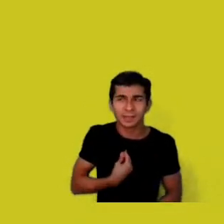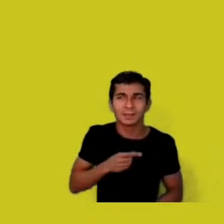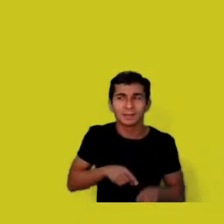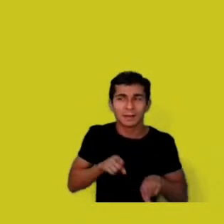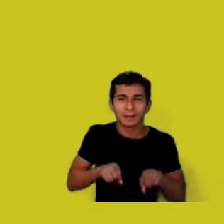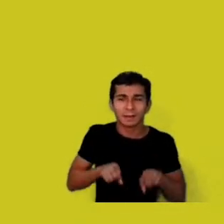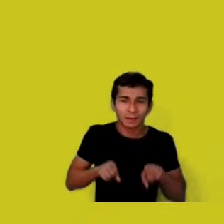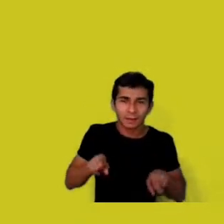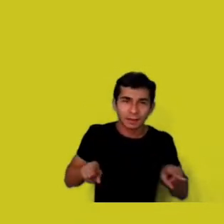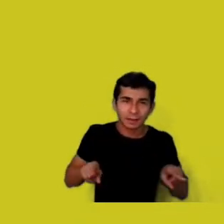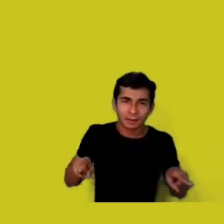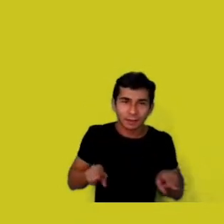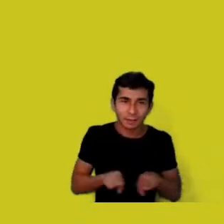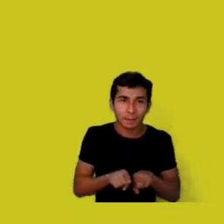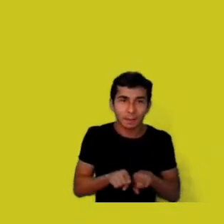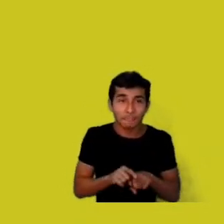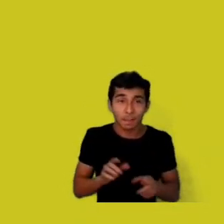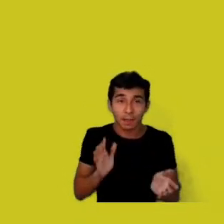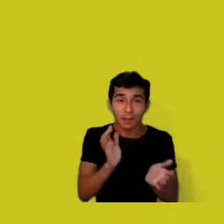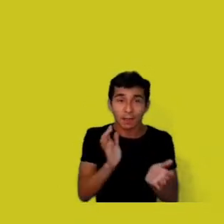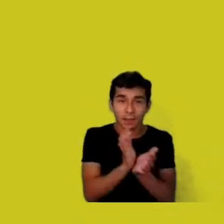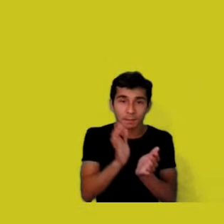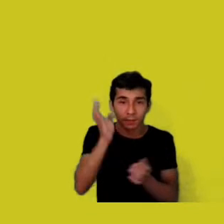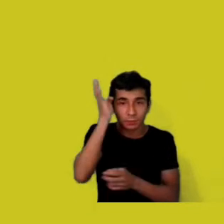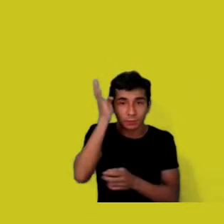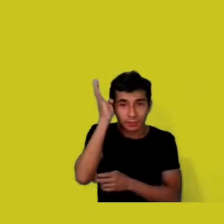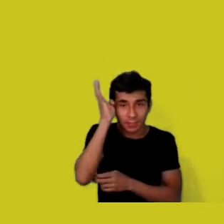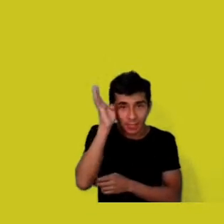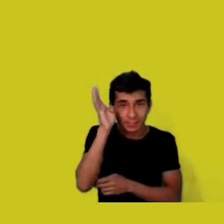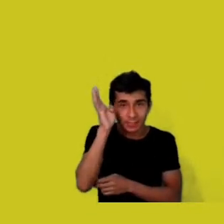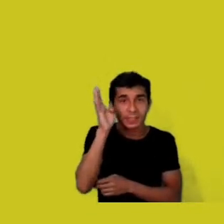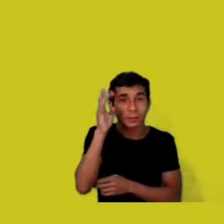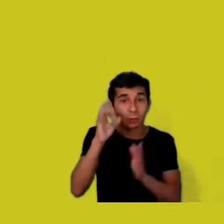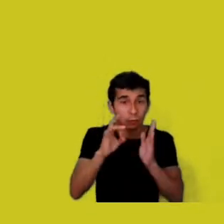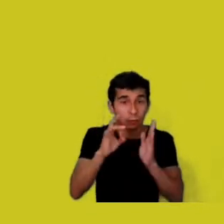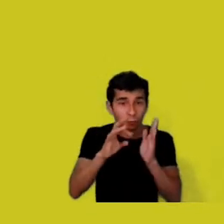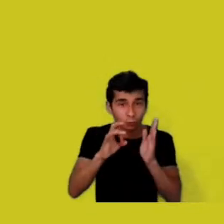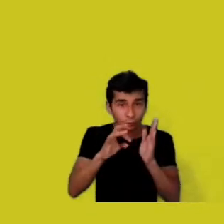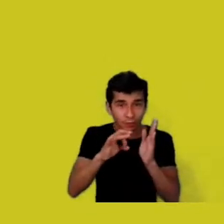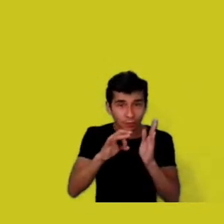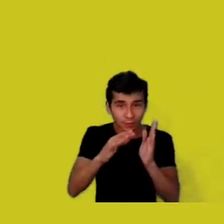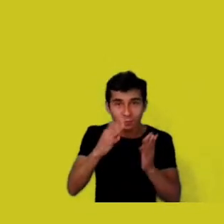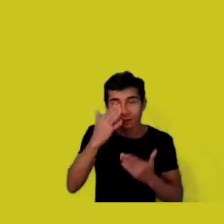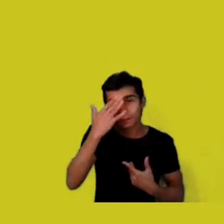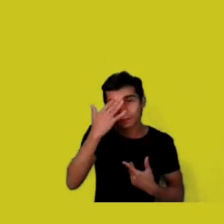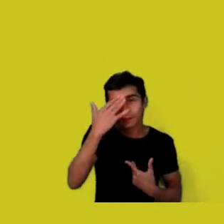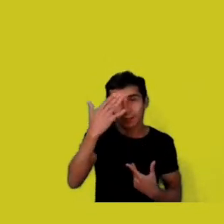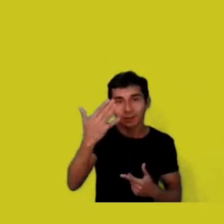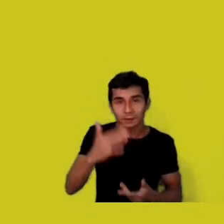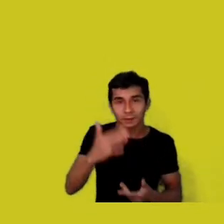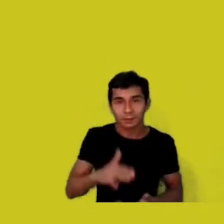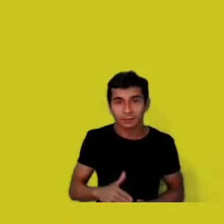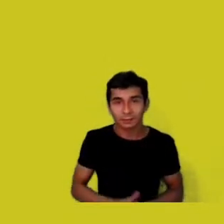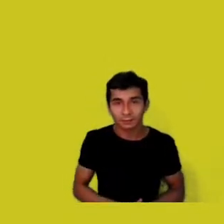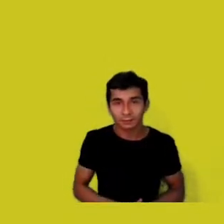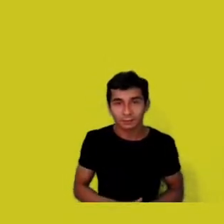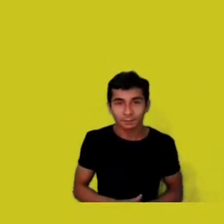Also the Sesc staff, especially Sesc Consolação, which is supporting